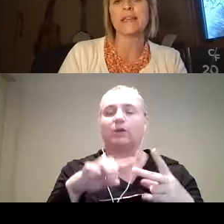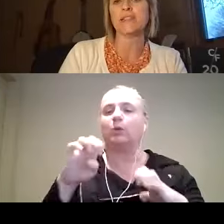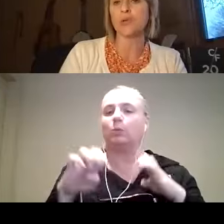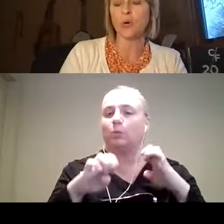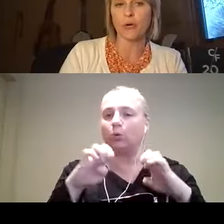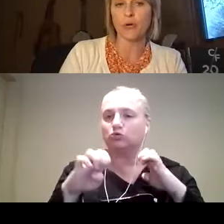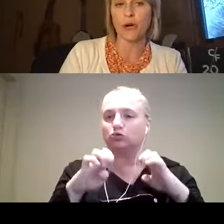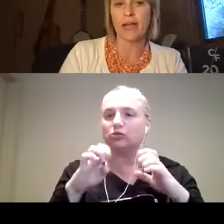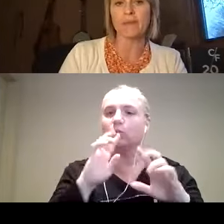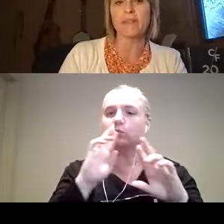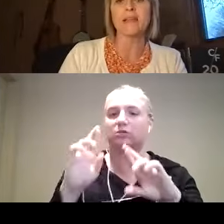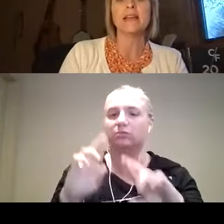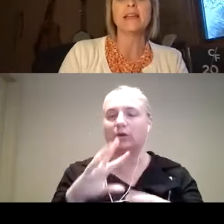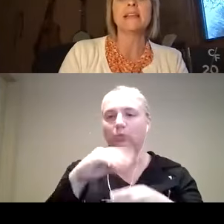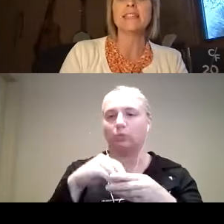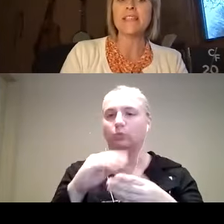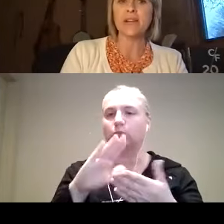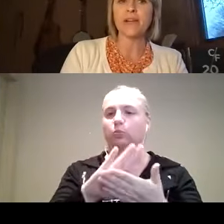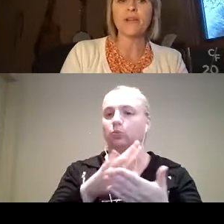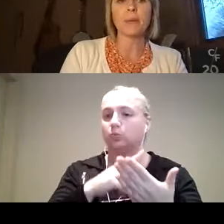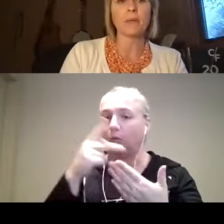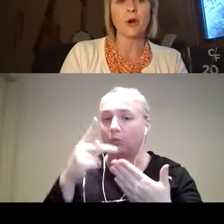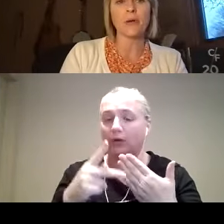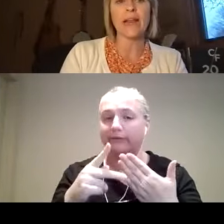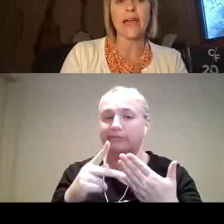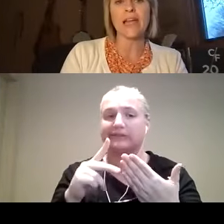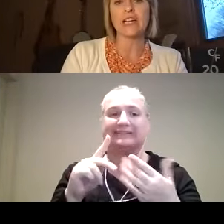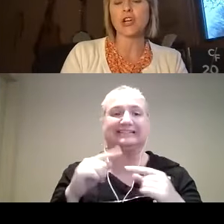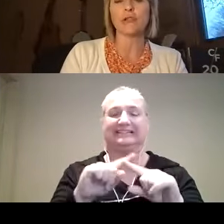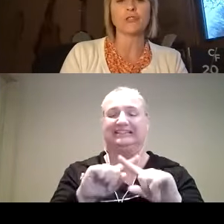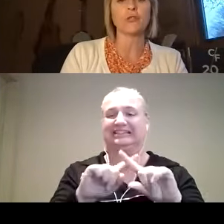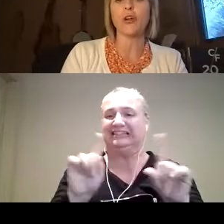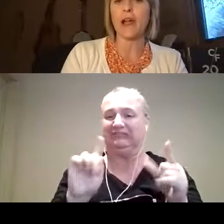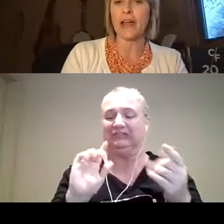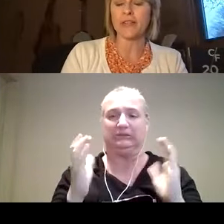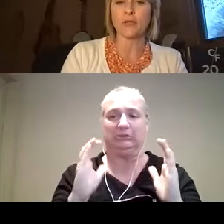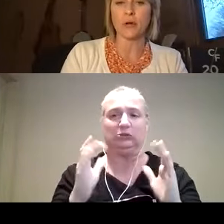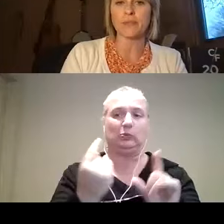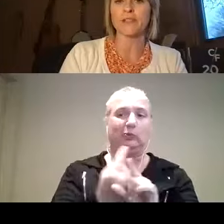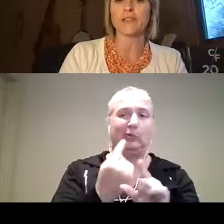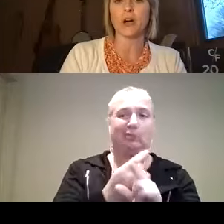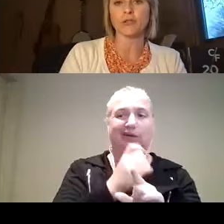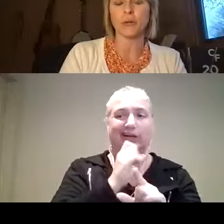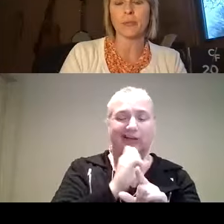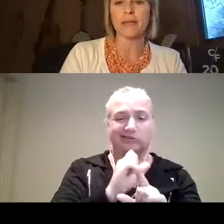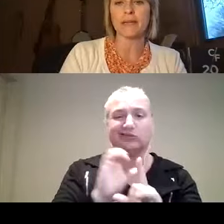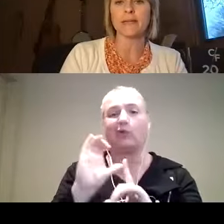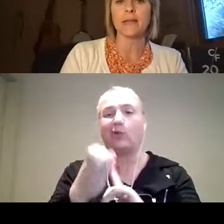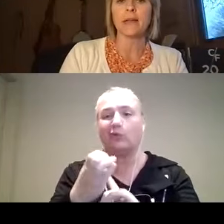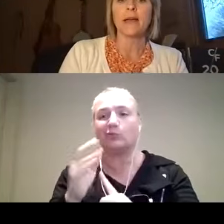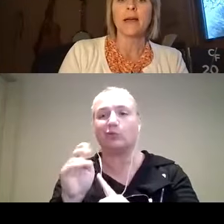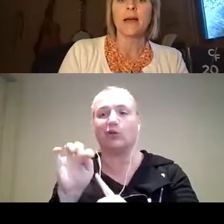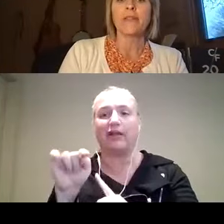in school programs different from appropriate age, cultural, or ethnic norms, there's the cultural piece,